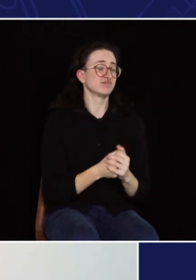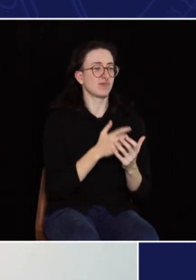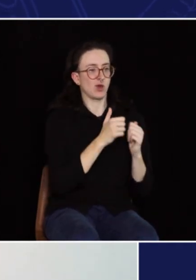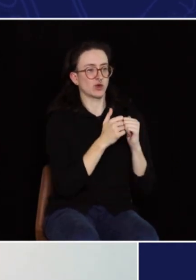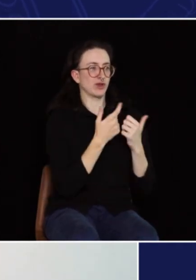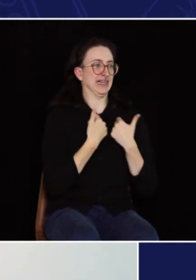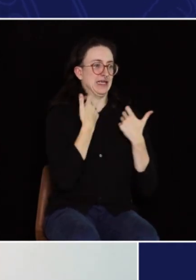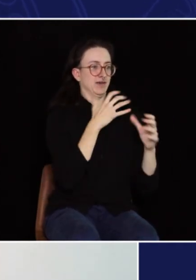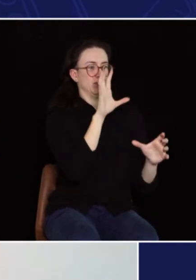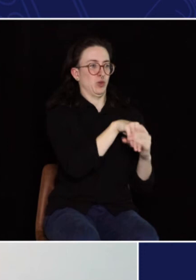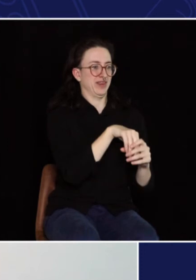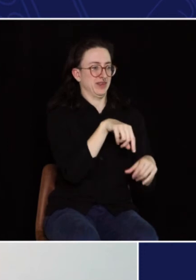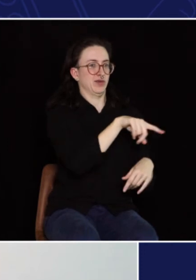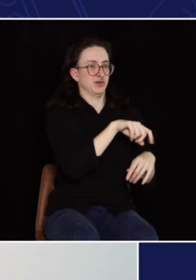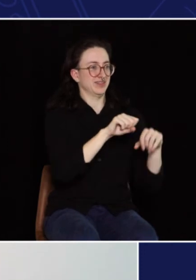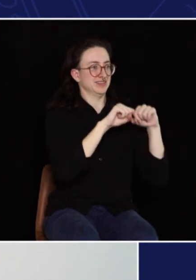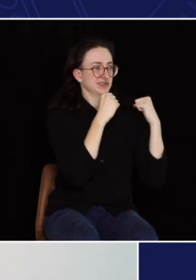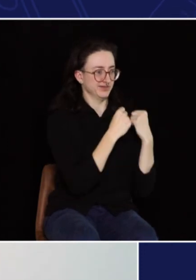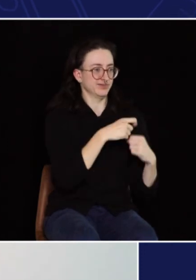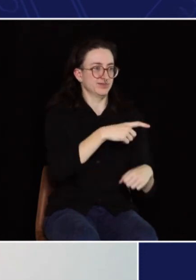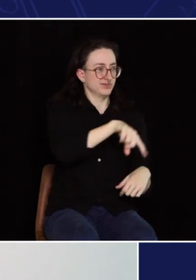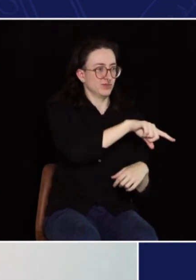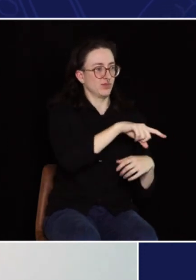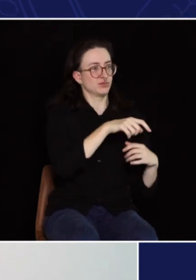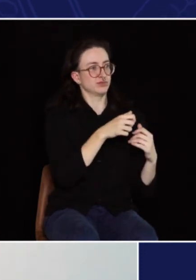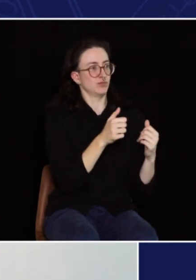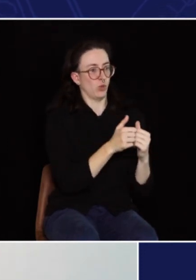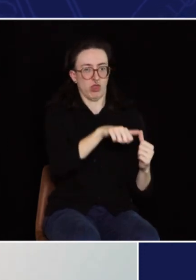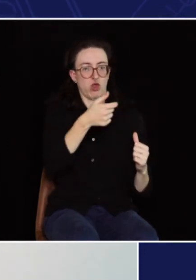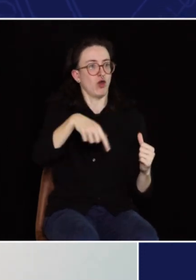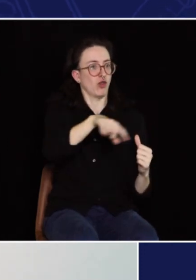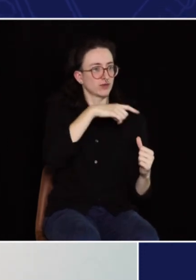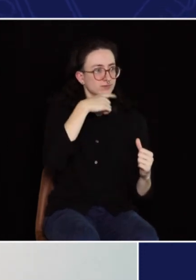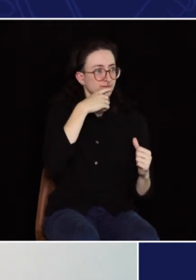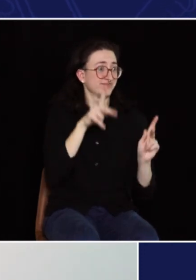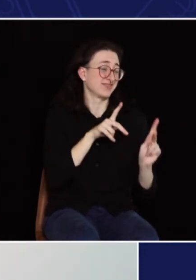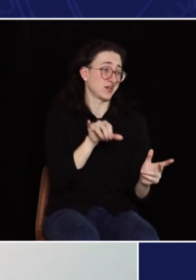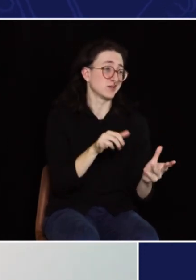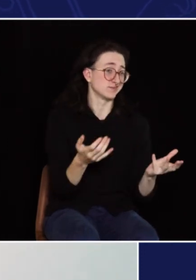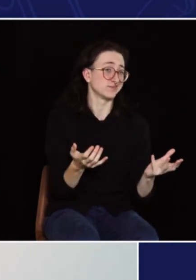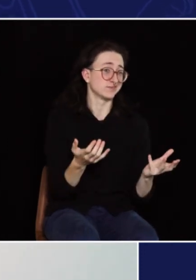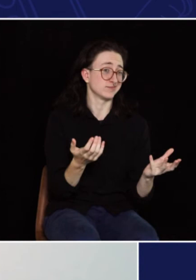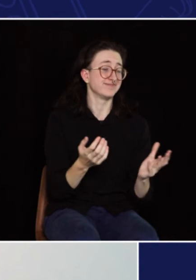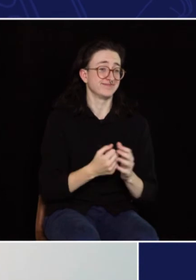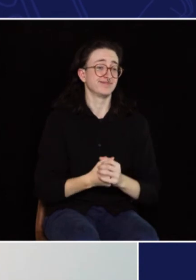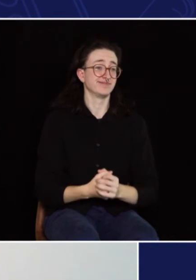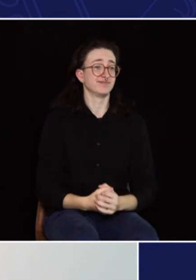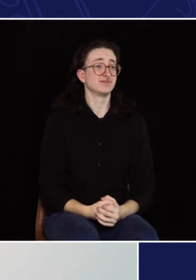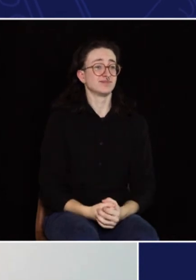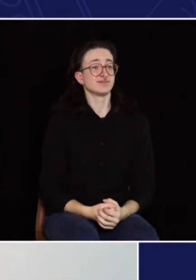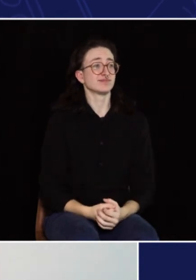and how to live within the society with other hearing people.